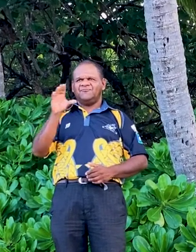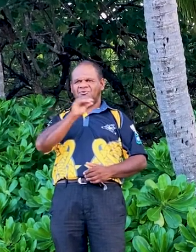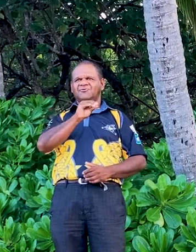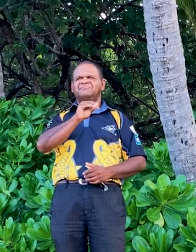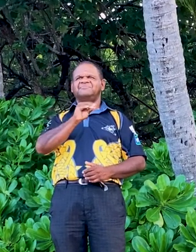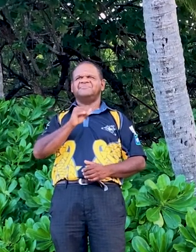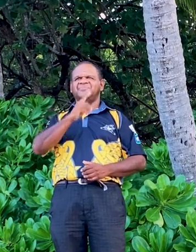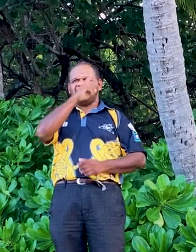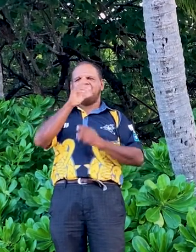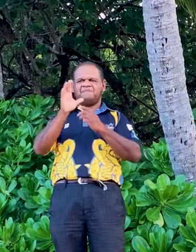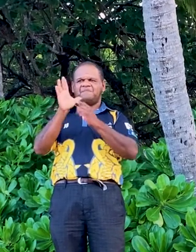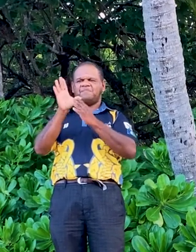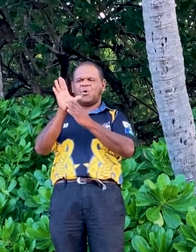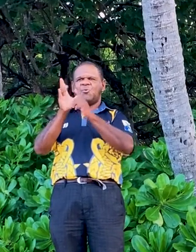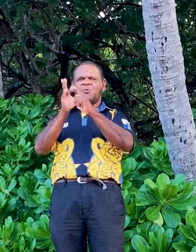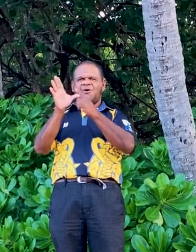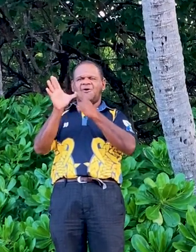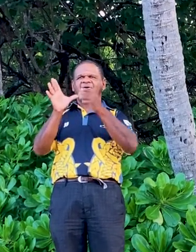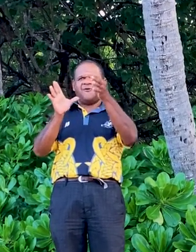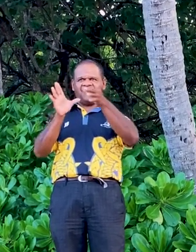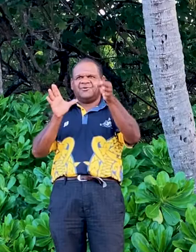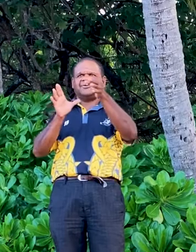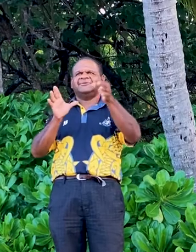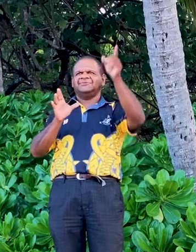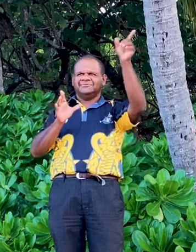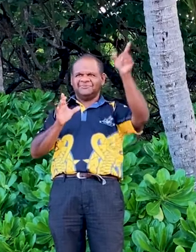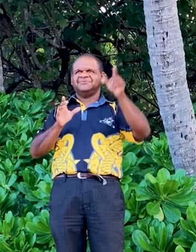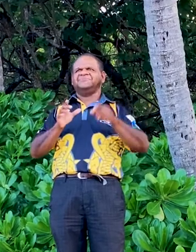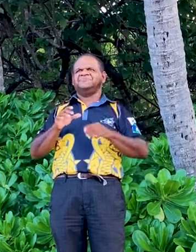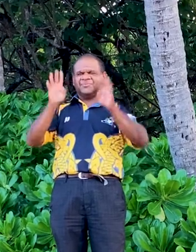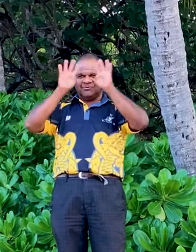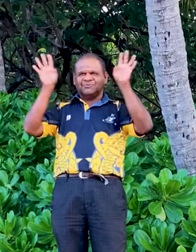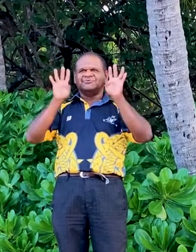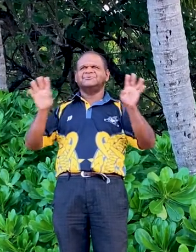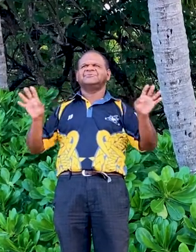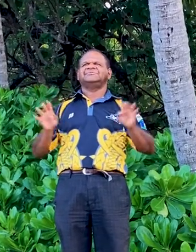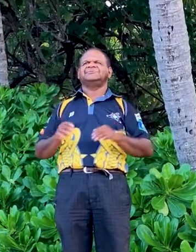and I am from Mua Island in Torres Strait.